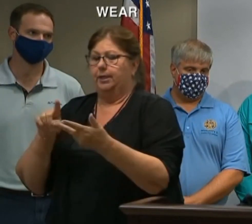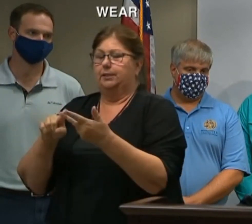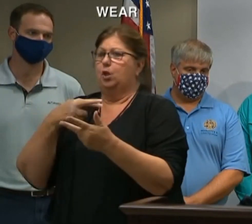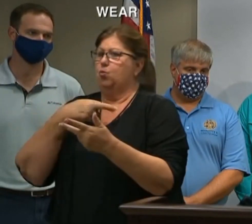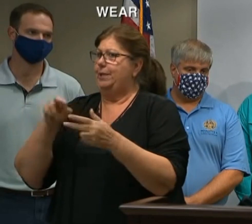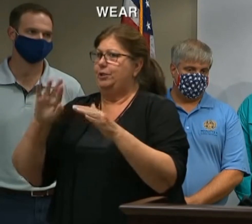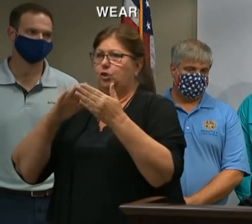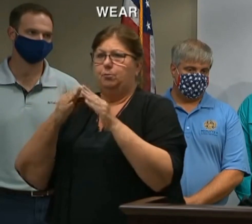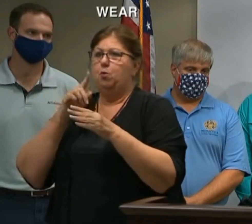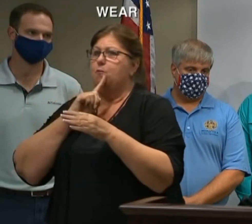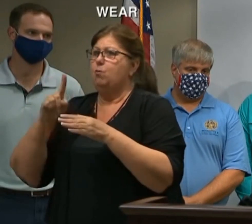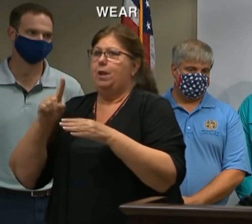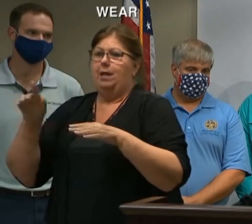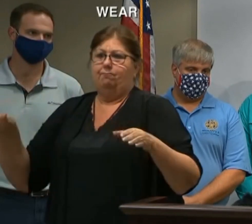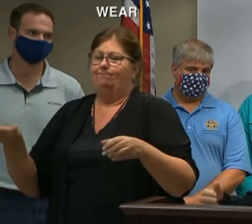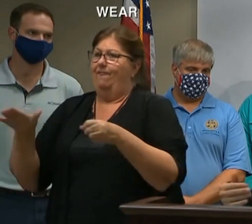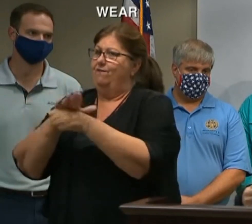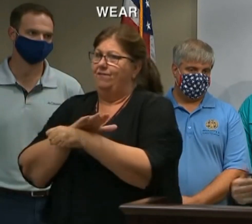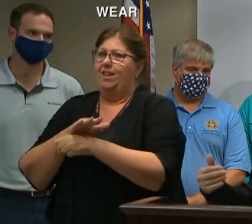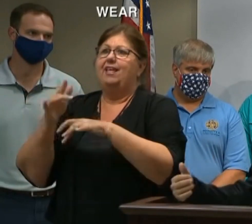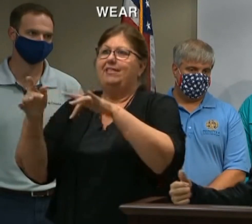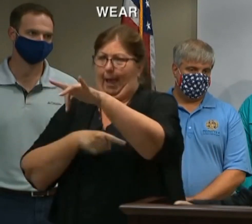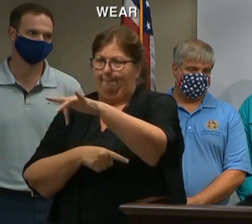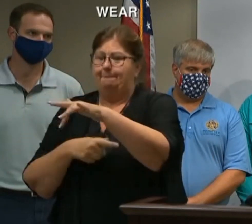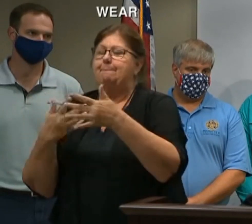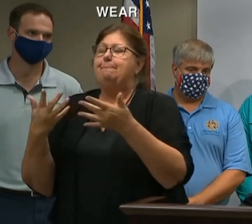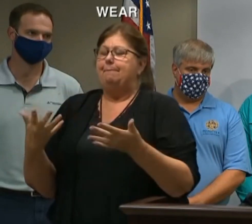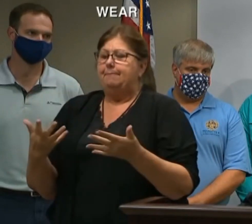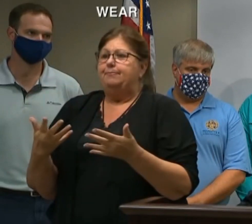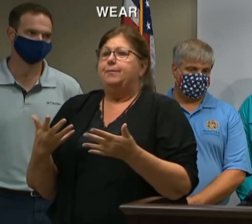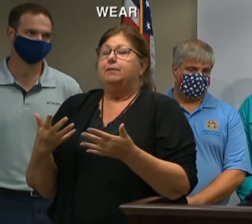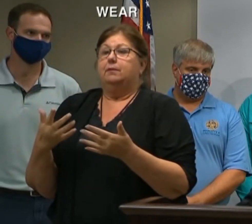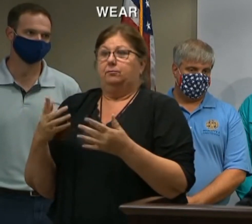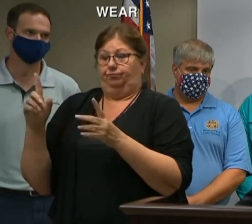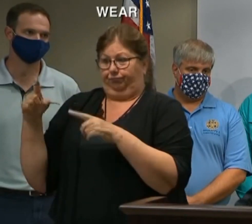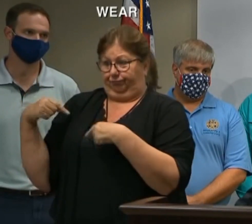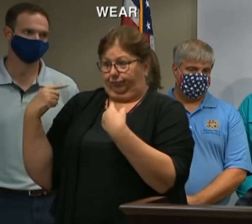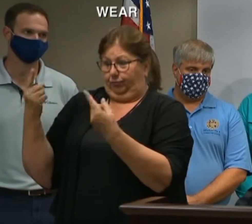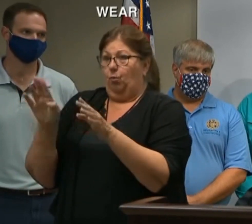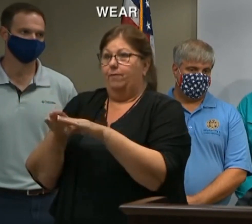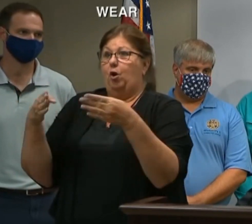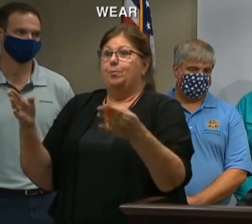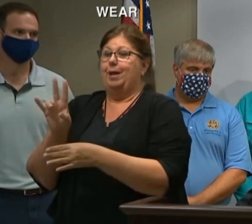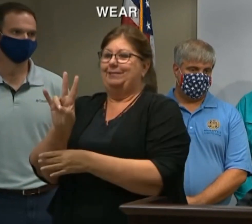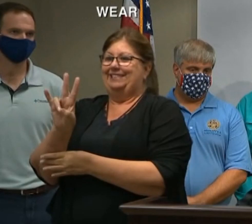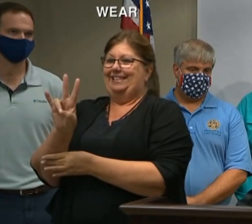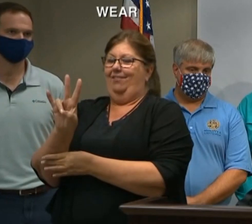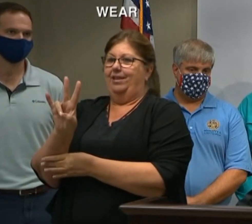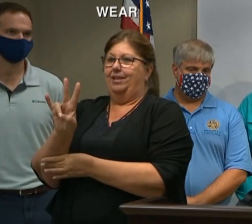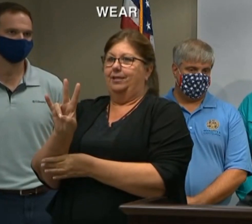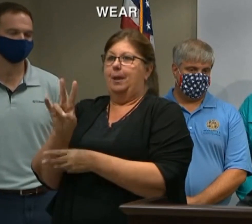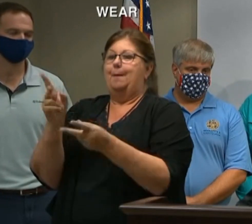that gap uh and that need since then we've opened up uh seven pods here in escambia county to do